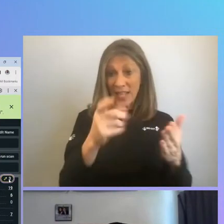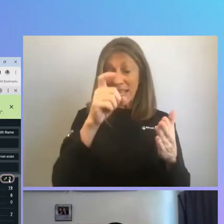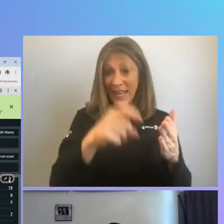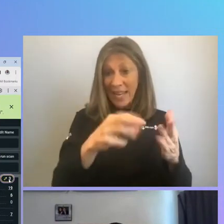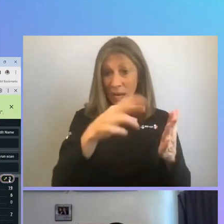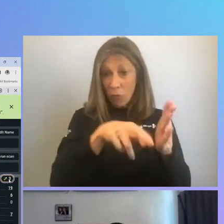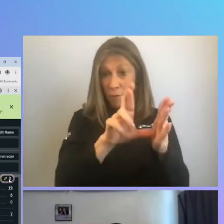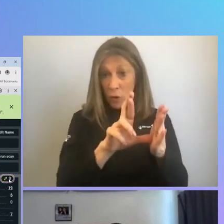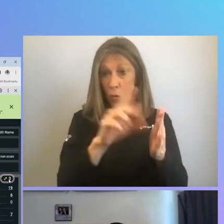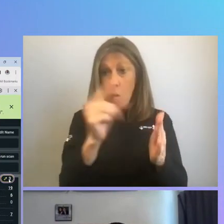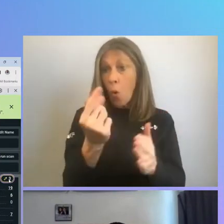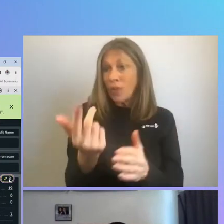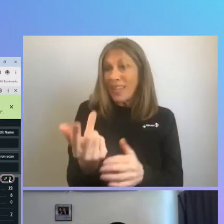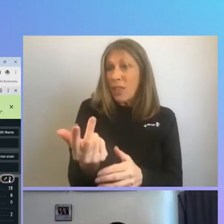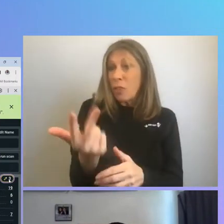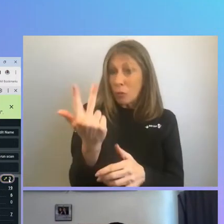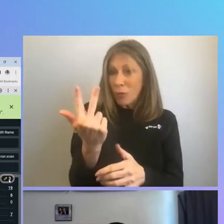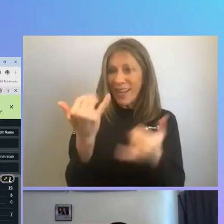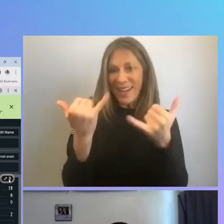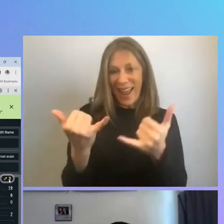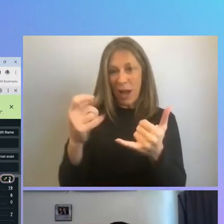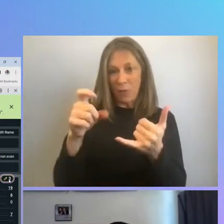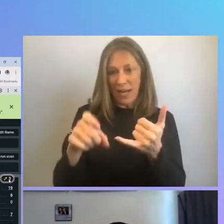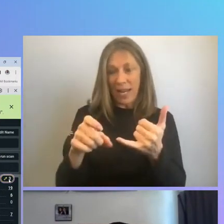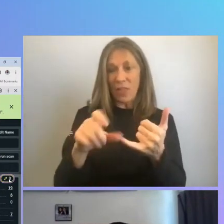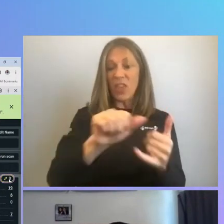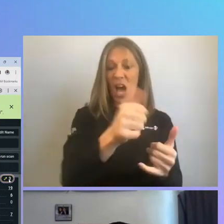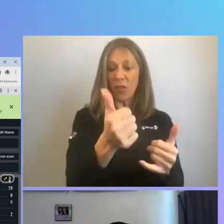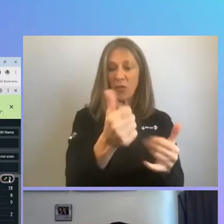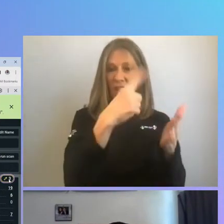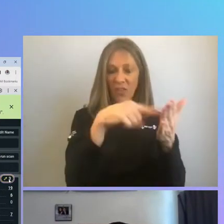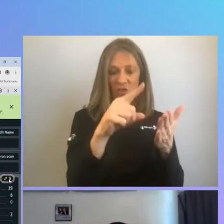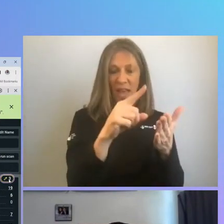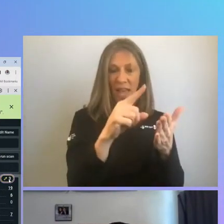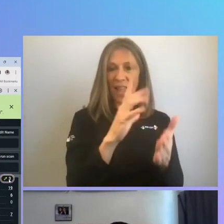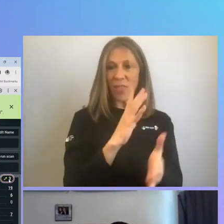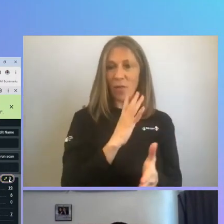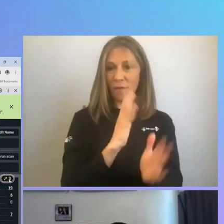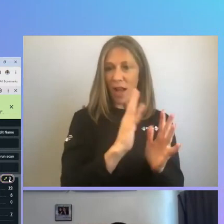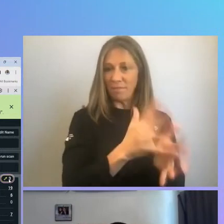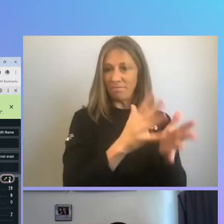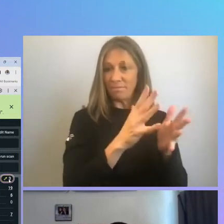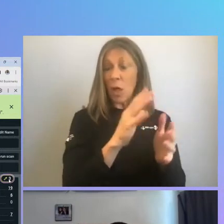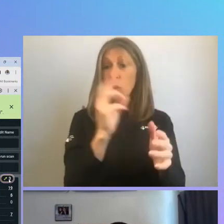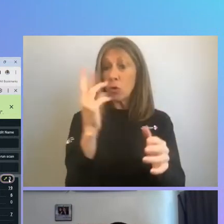three now require review. The others I checked and they're fine. The reason why it's an option for you is because